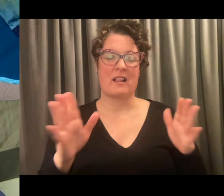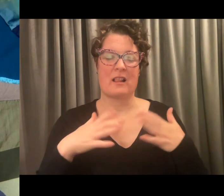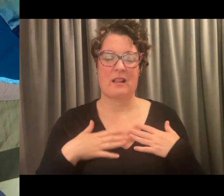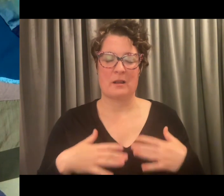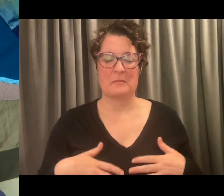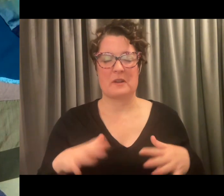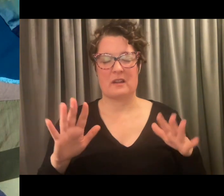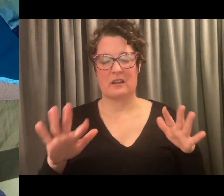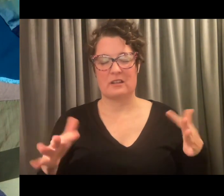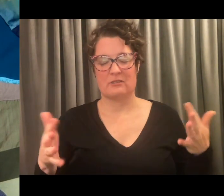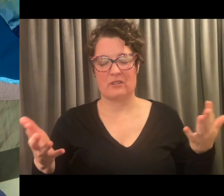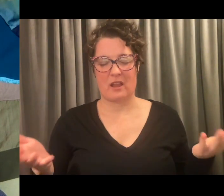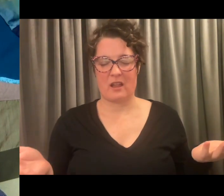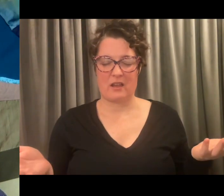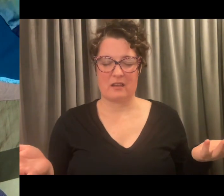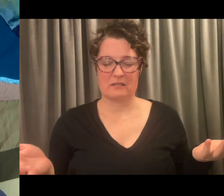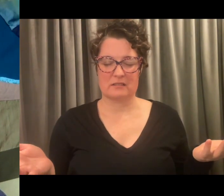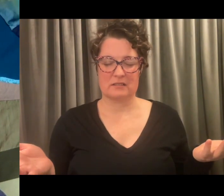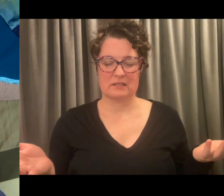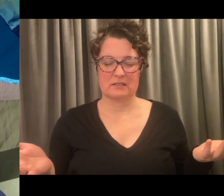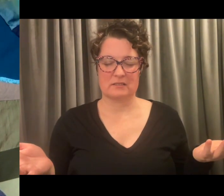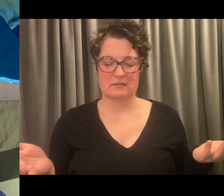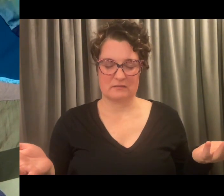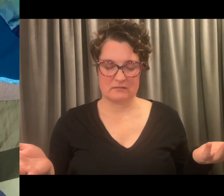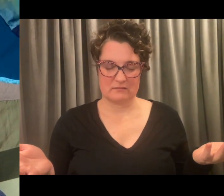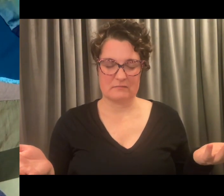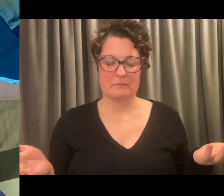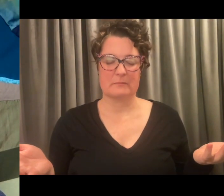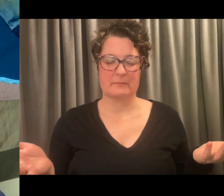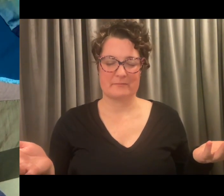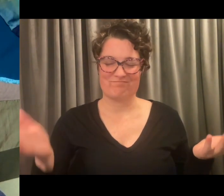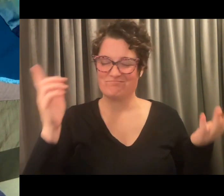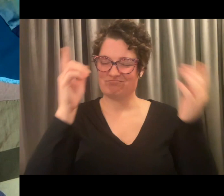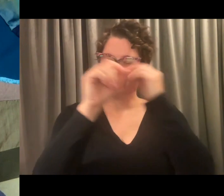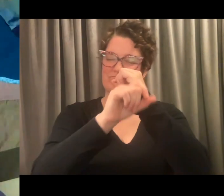and imagine the sweet smell of cottonwood on the breeze.